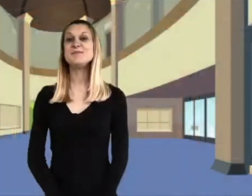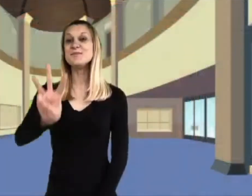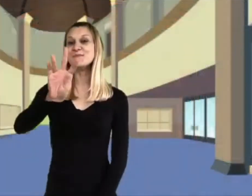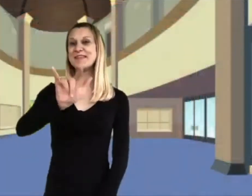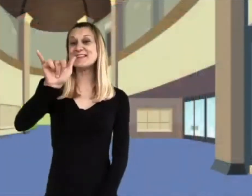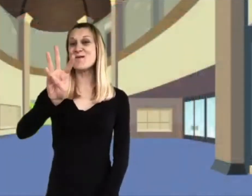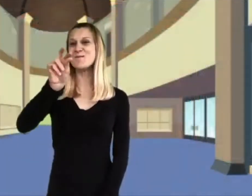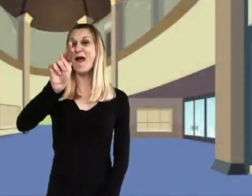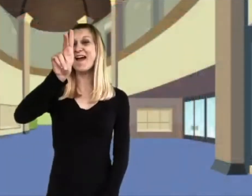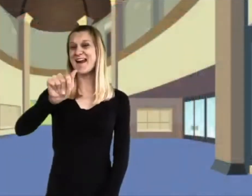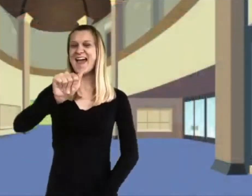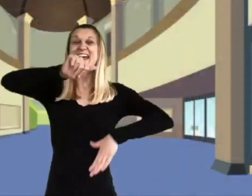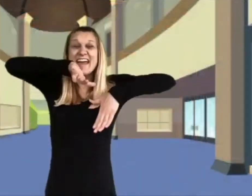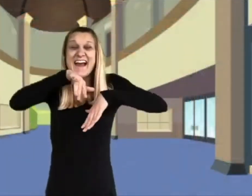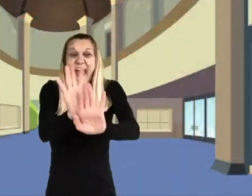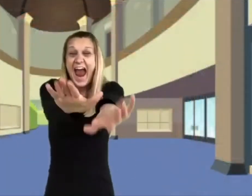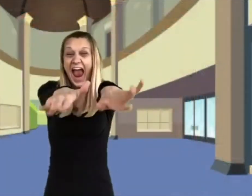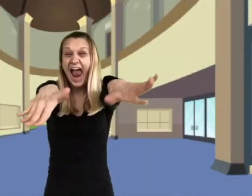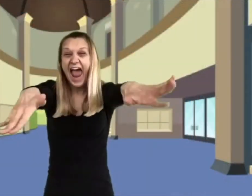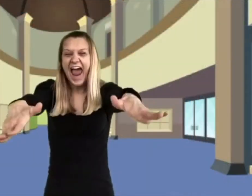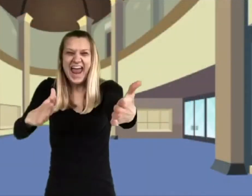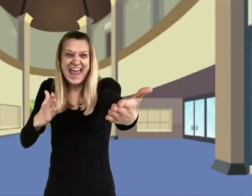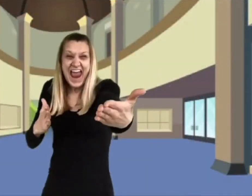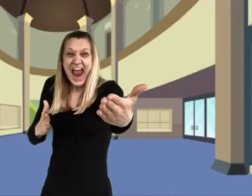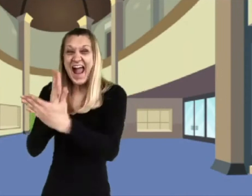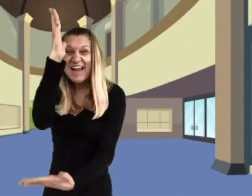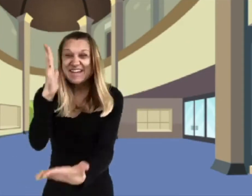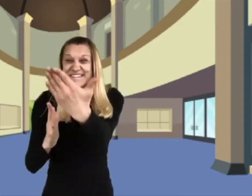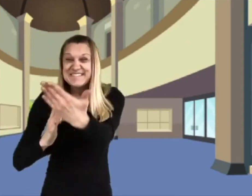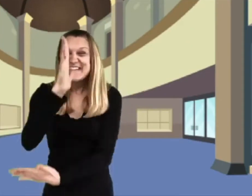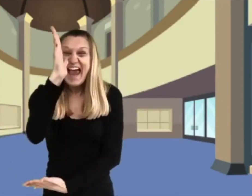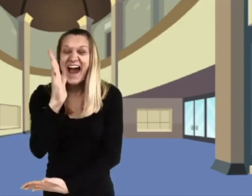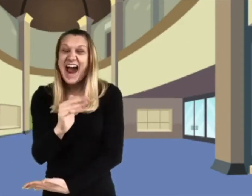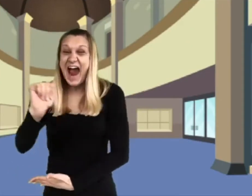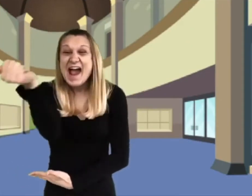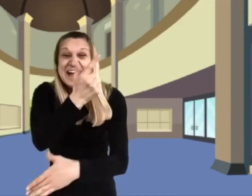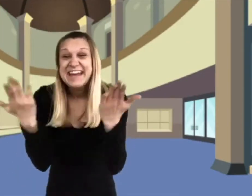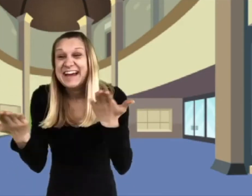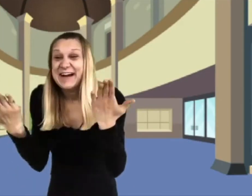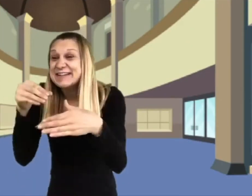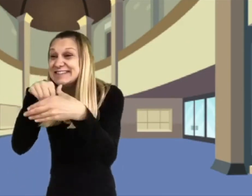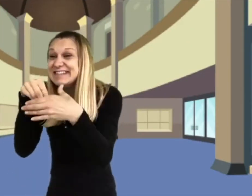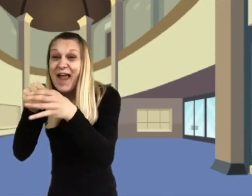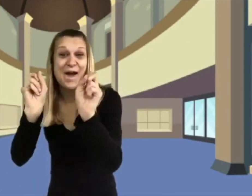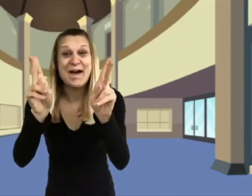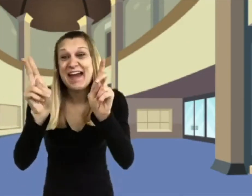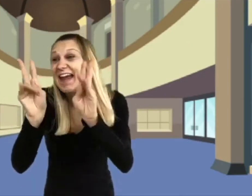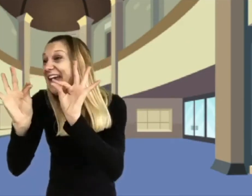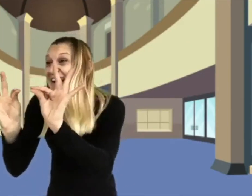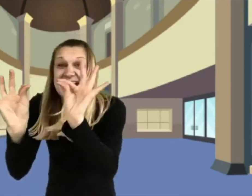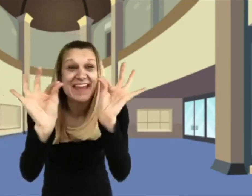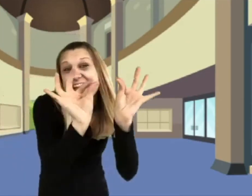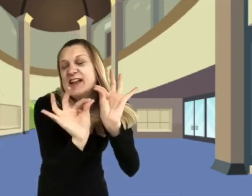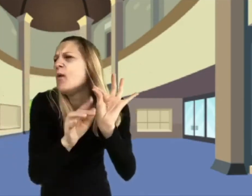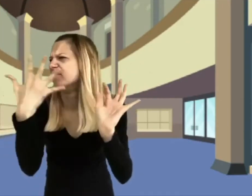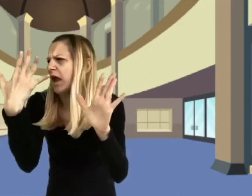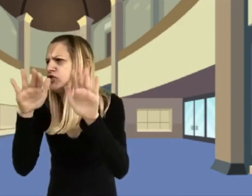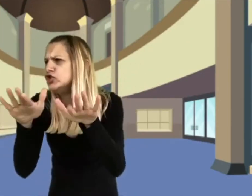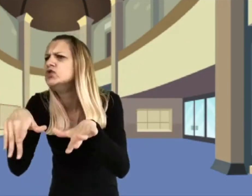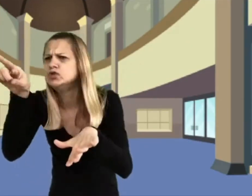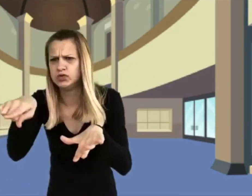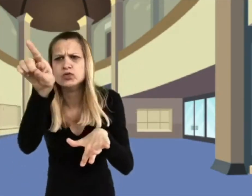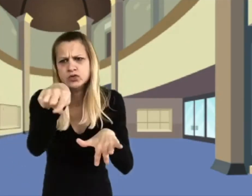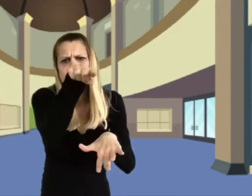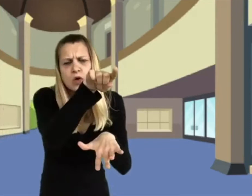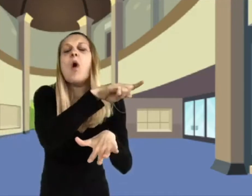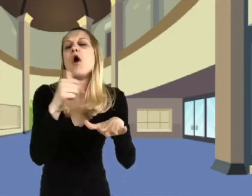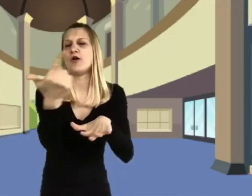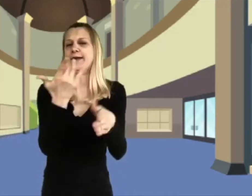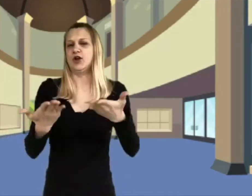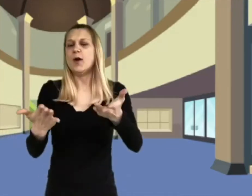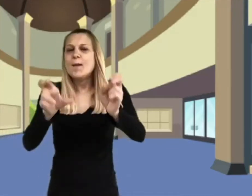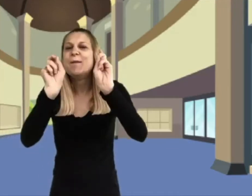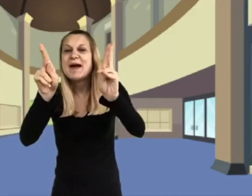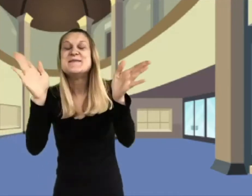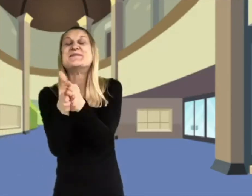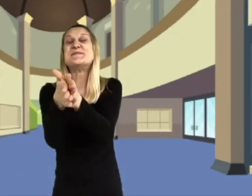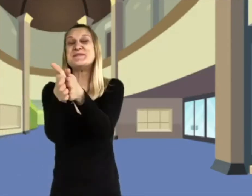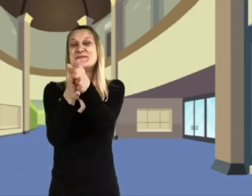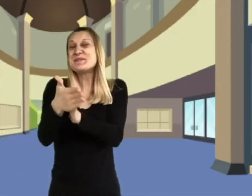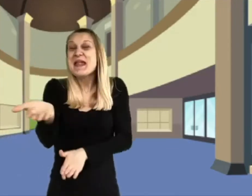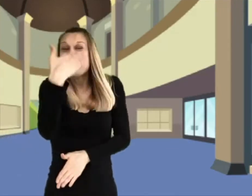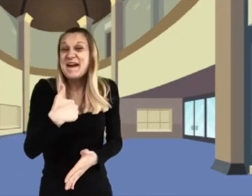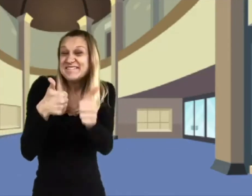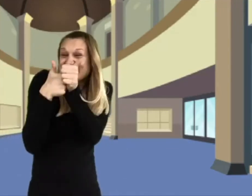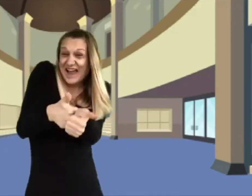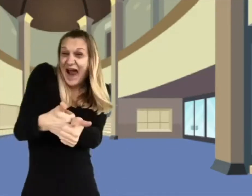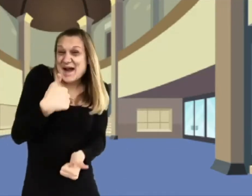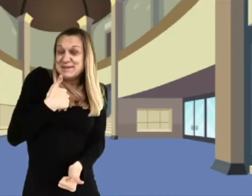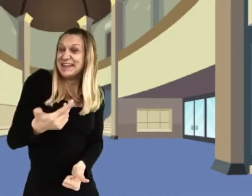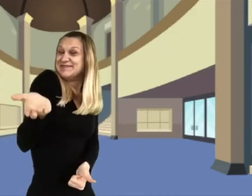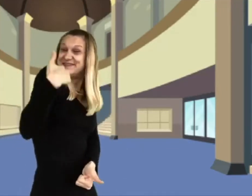Mr. Wonka called, "Alright!! Is everybody in now? Five children? Yes! Good! Now will you please follow me!